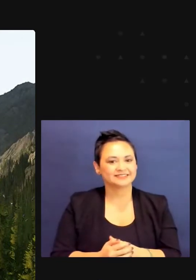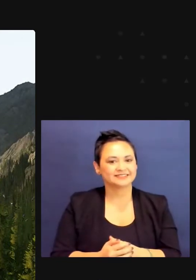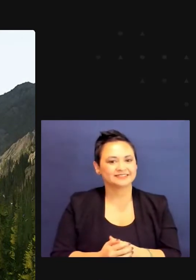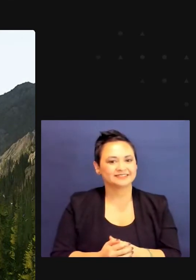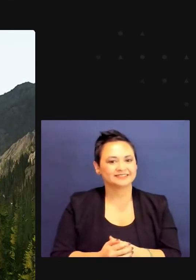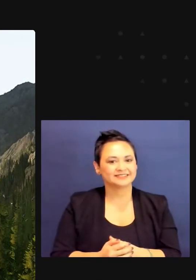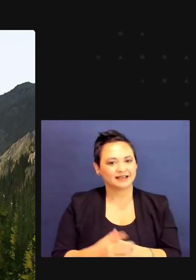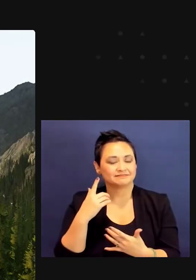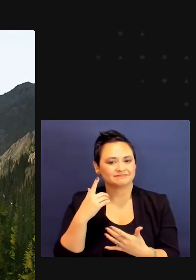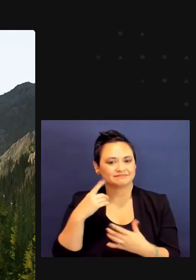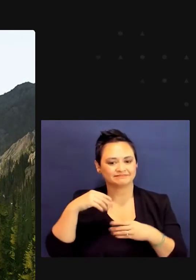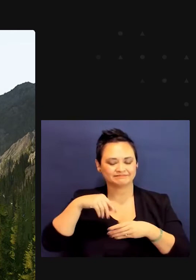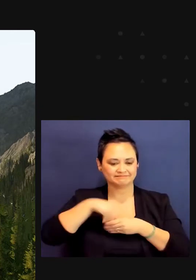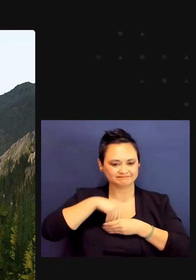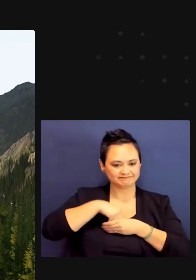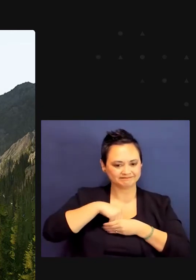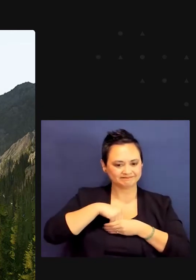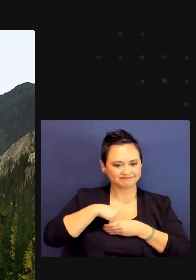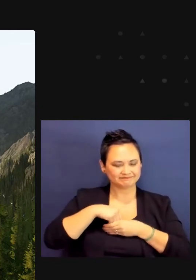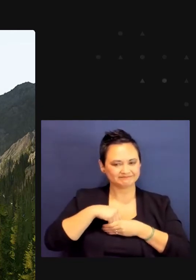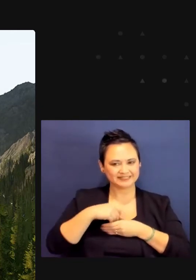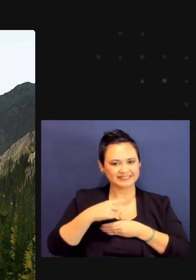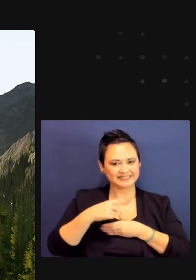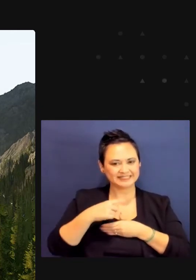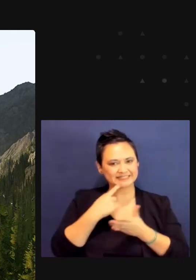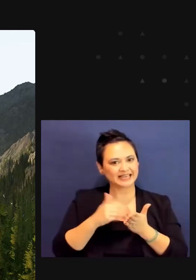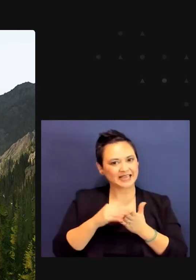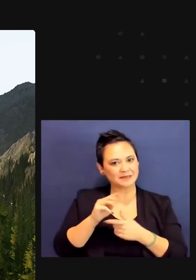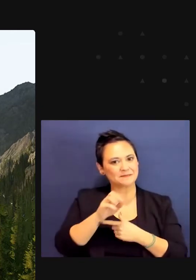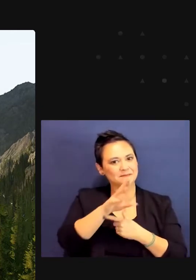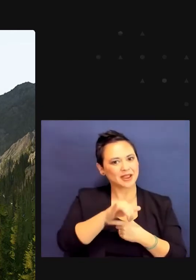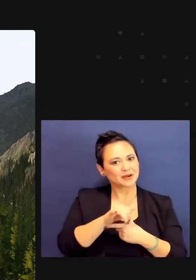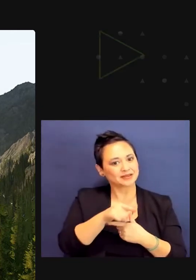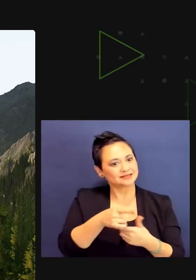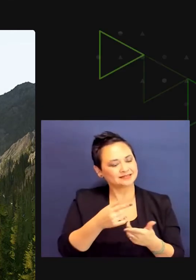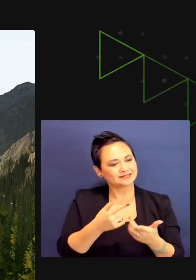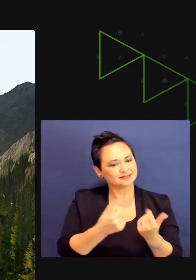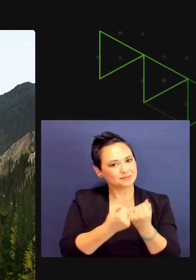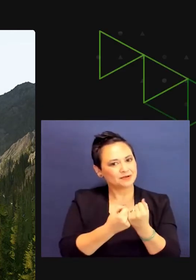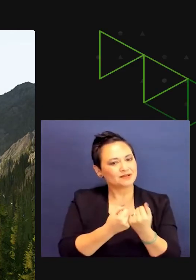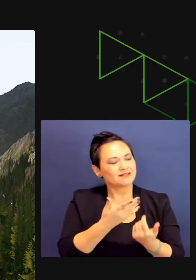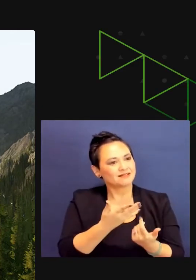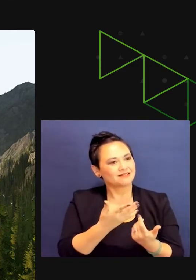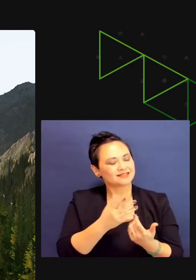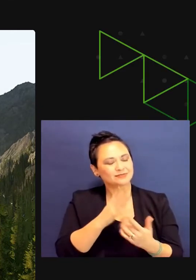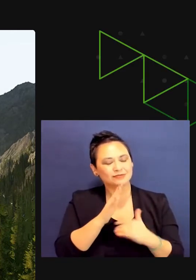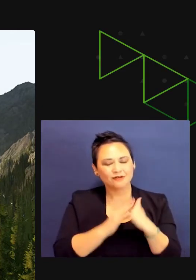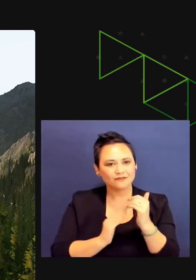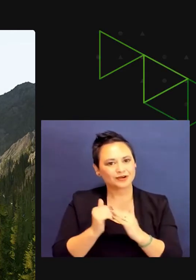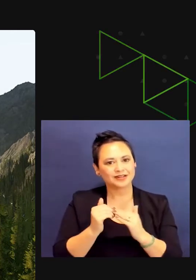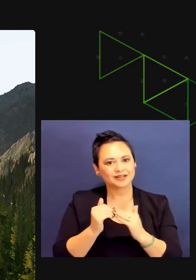it's really comforting to know that anybody from a diverse group coming to Xbox knows that they have a cohort.